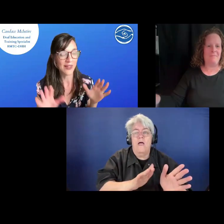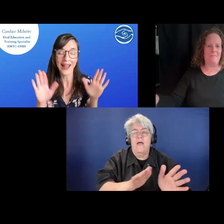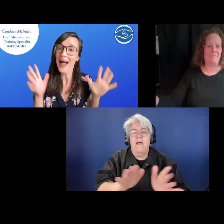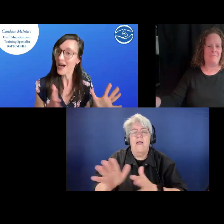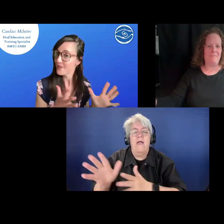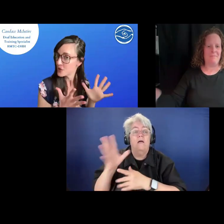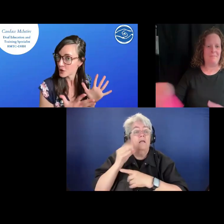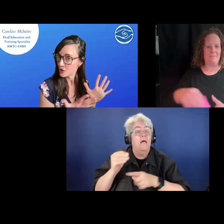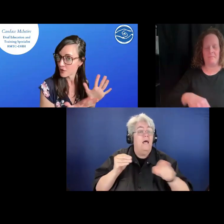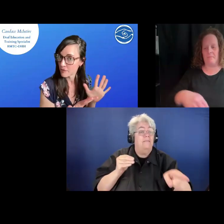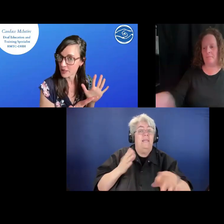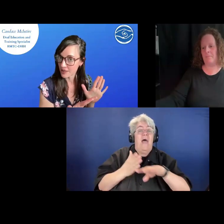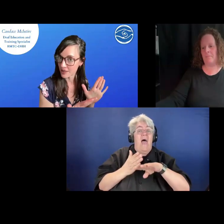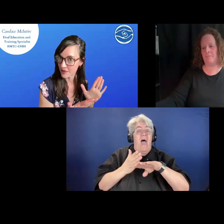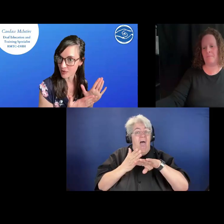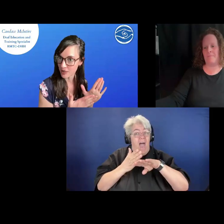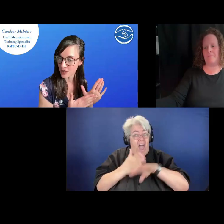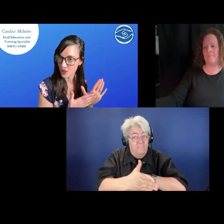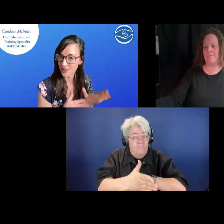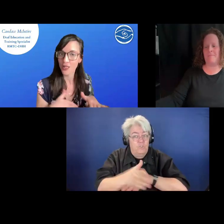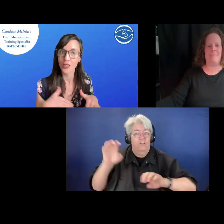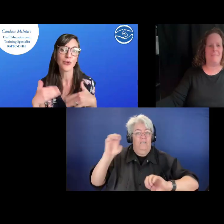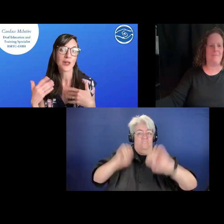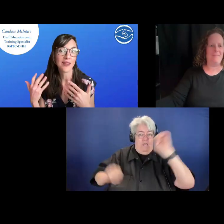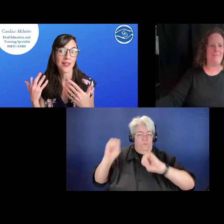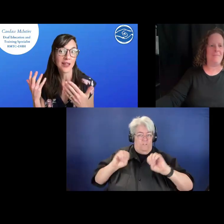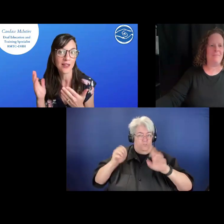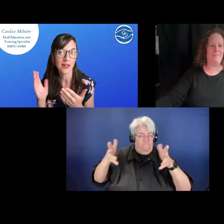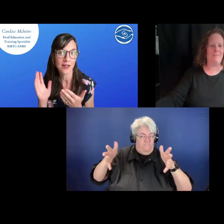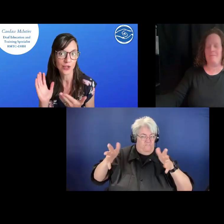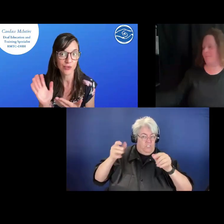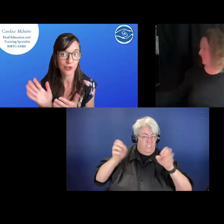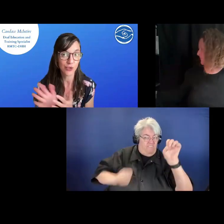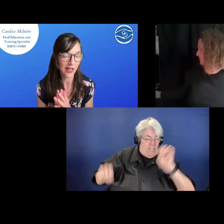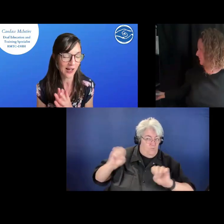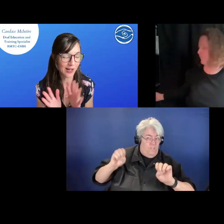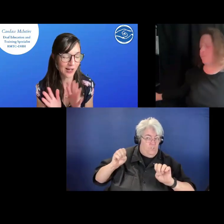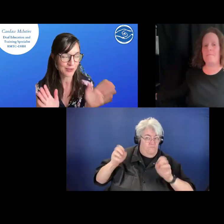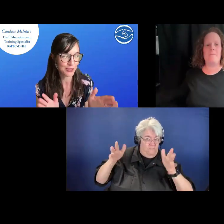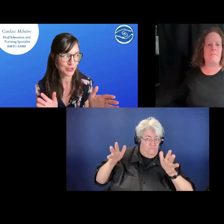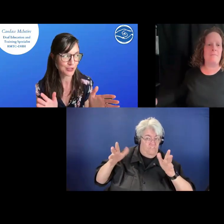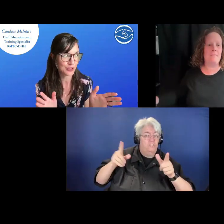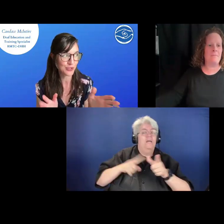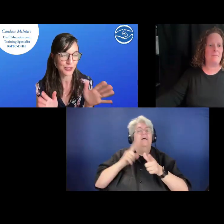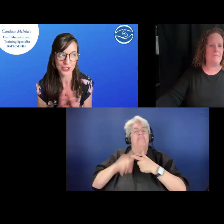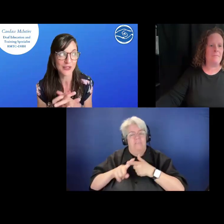And then after you've completed the evaluation you can then create your